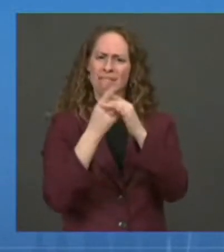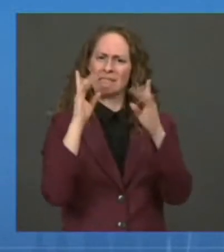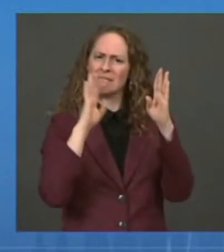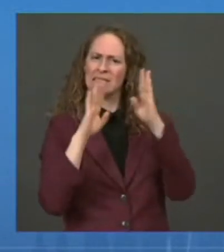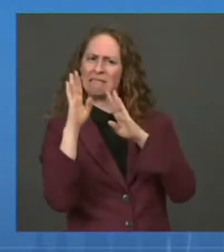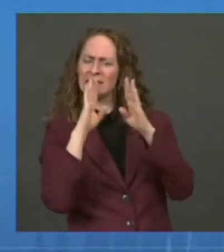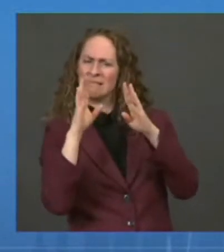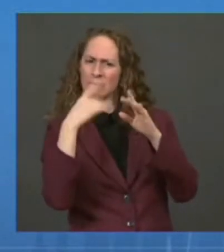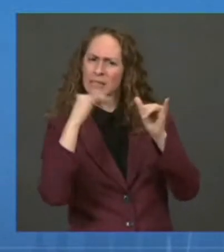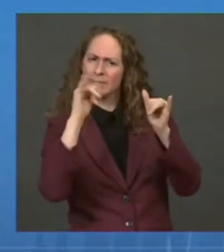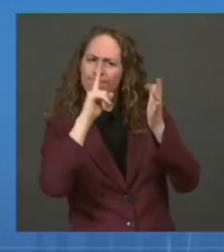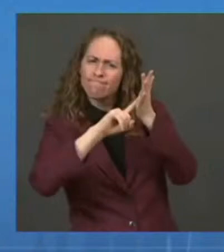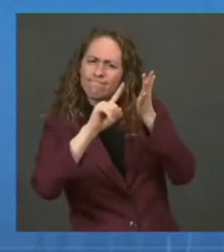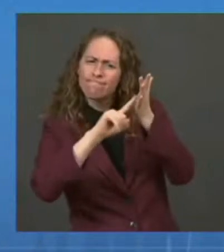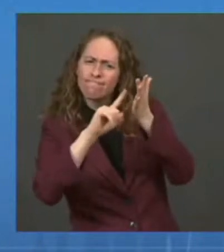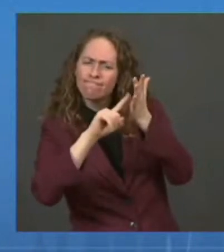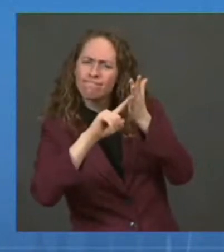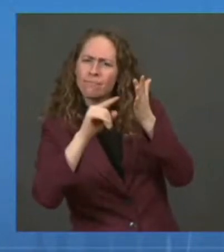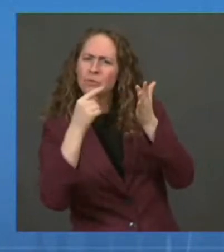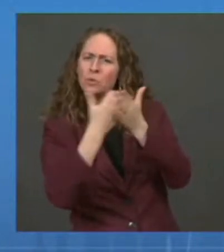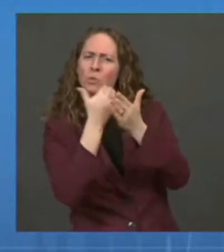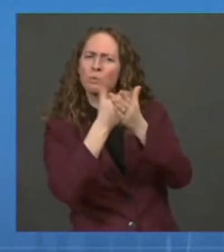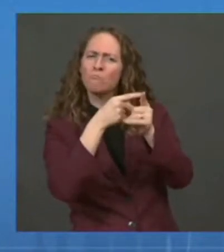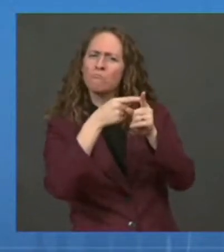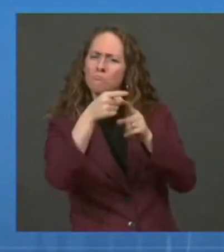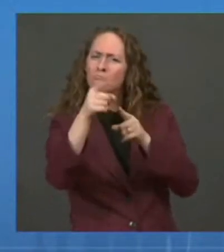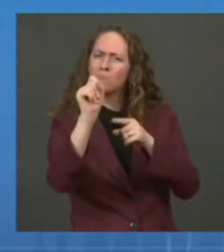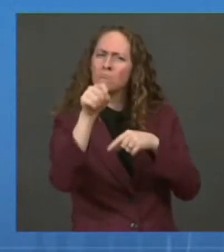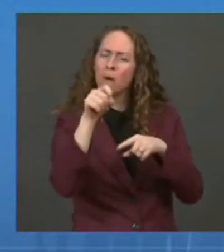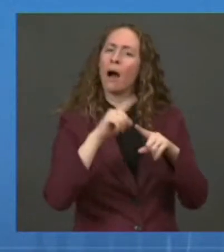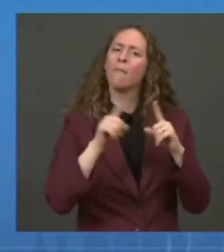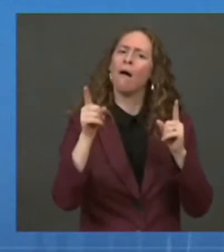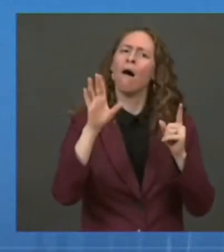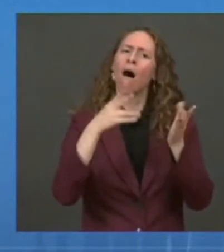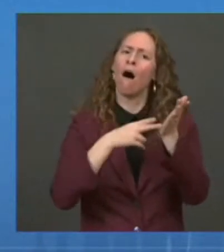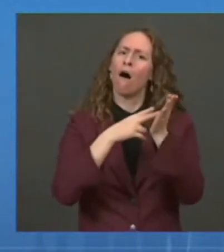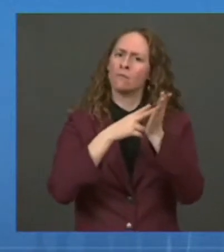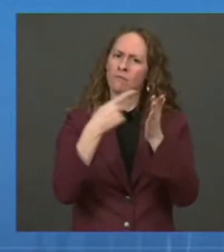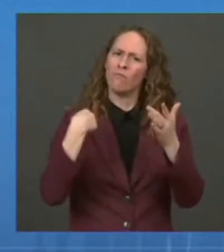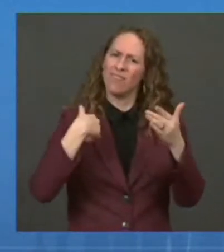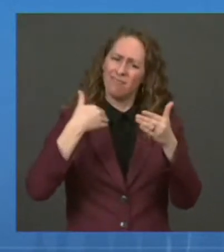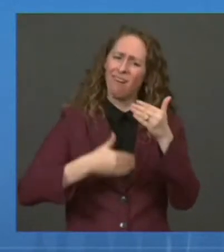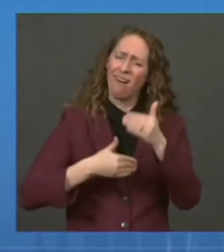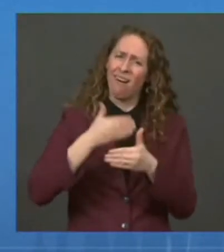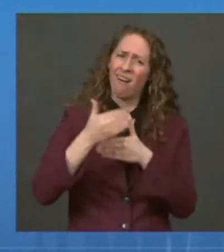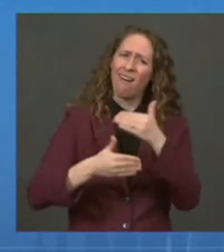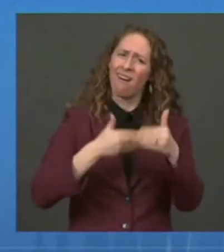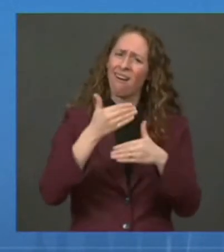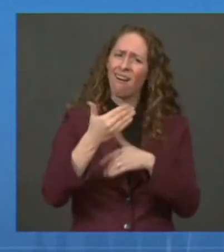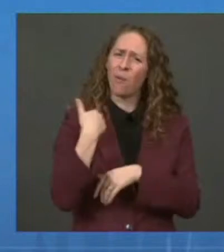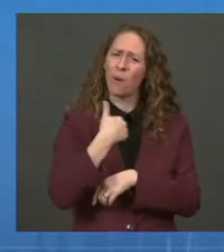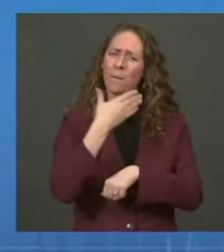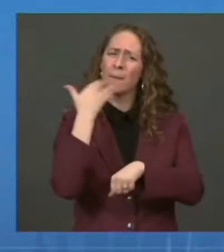OMICRON IS CONCERNING AND YES WE'RE STILL WORKING TOWARDS BETTER UNDERSTANDING IT BUT THERE IS ENOUGH PROGRESS BEHIND